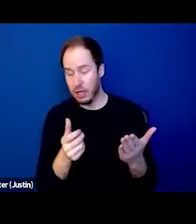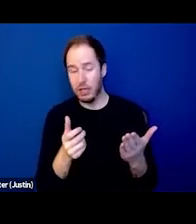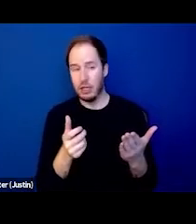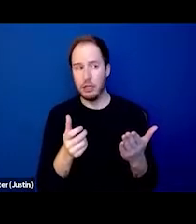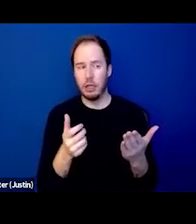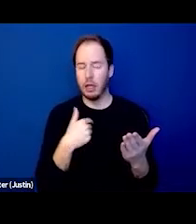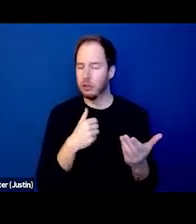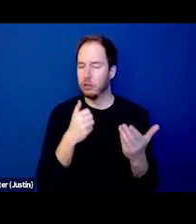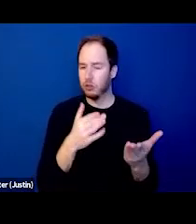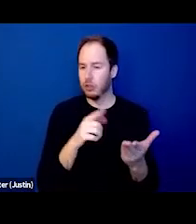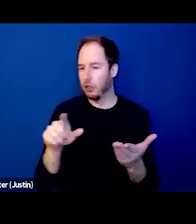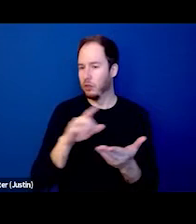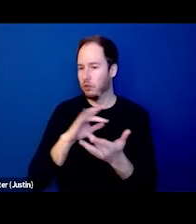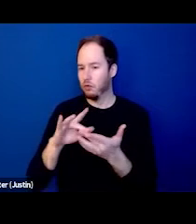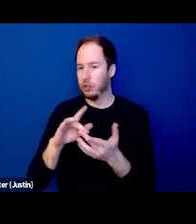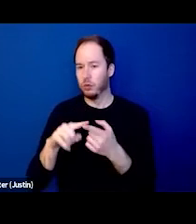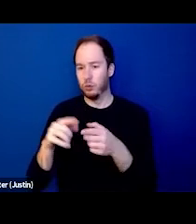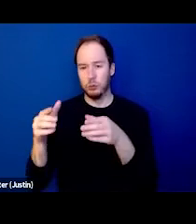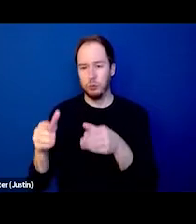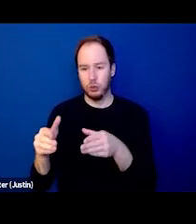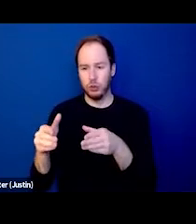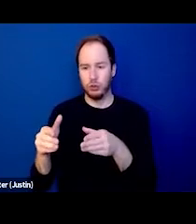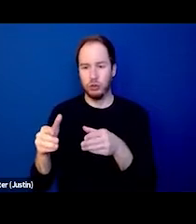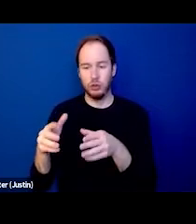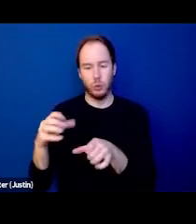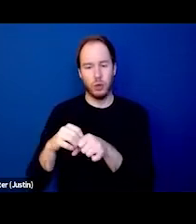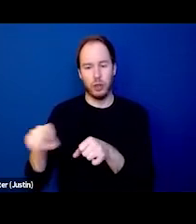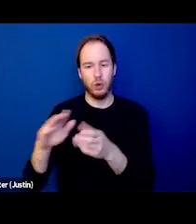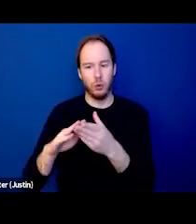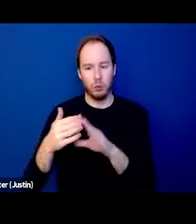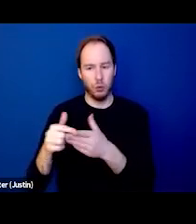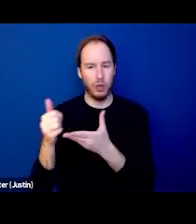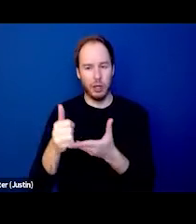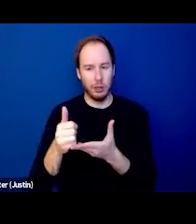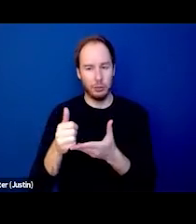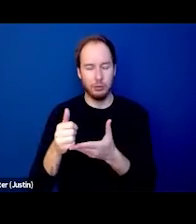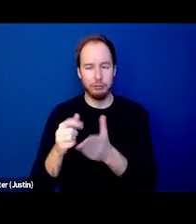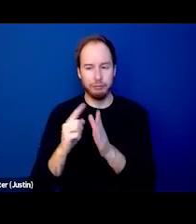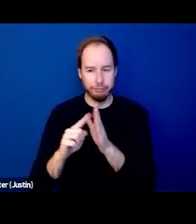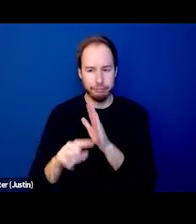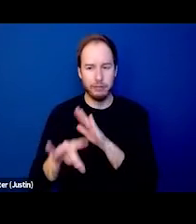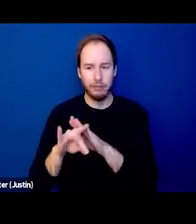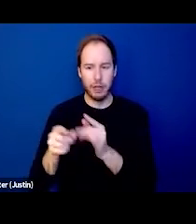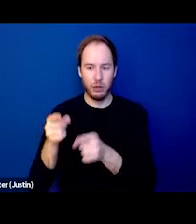I would suggest reaching out to somebody within the community to help you become familiar